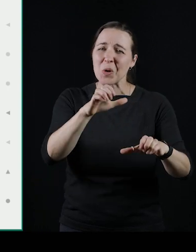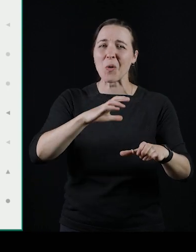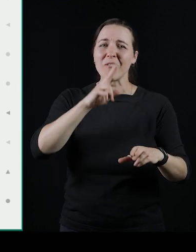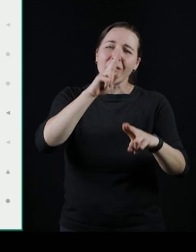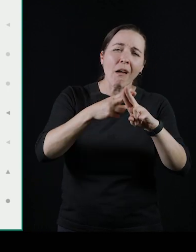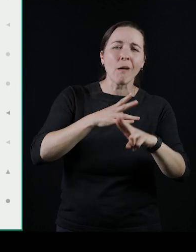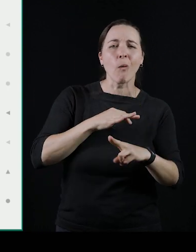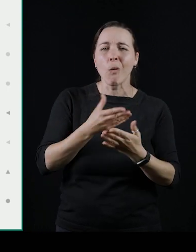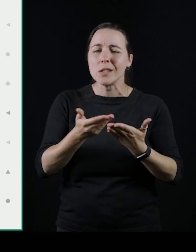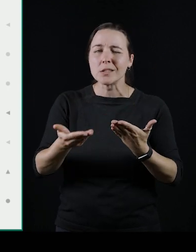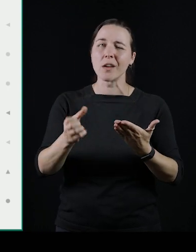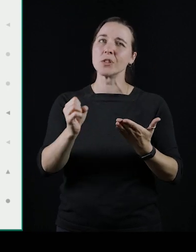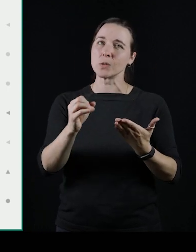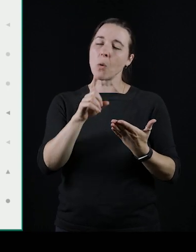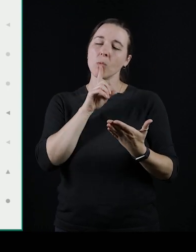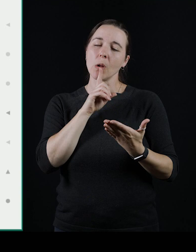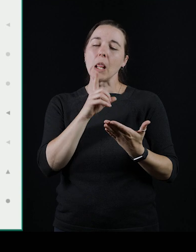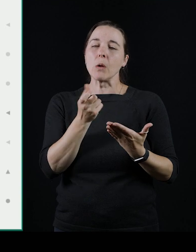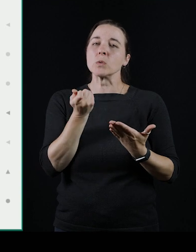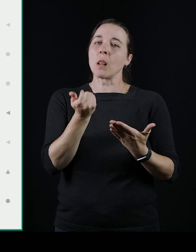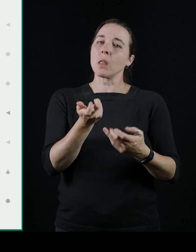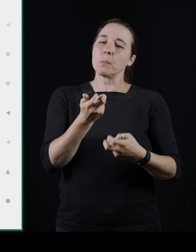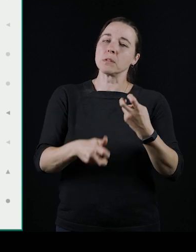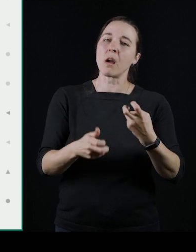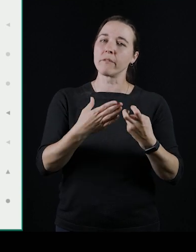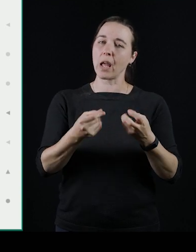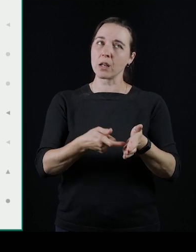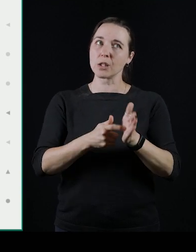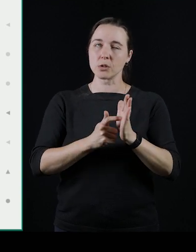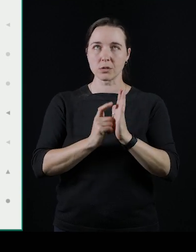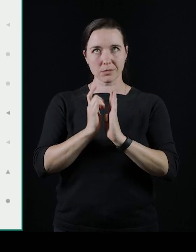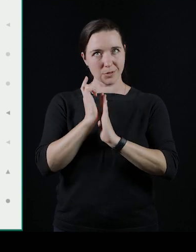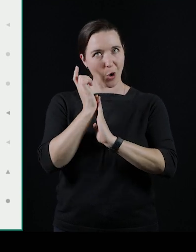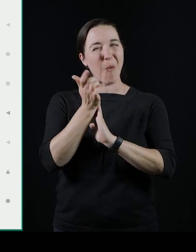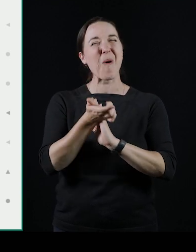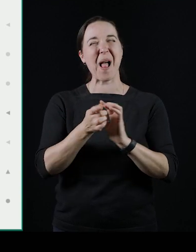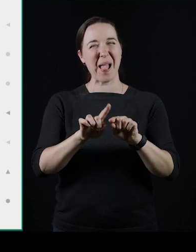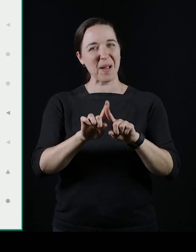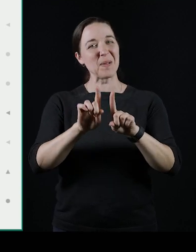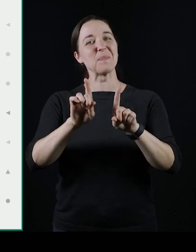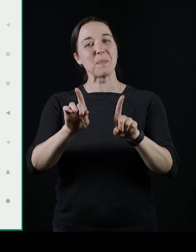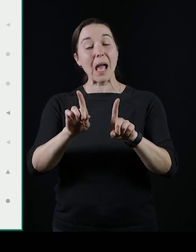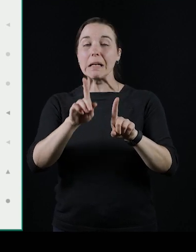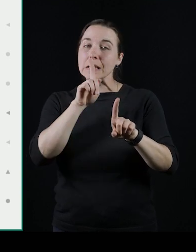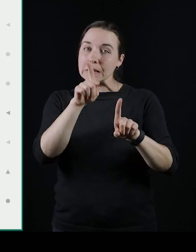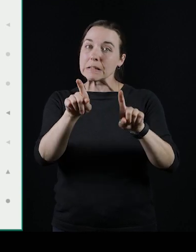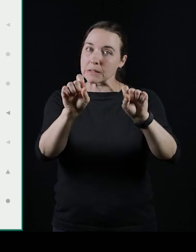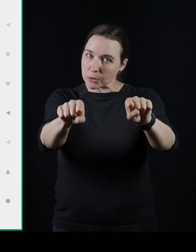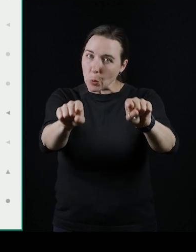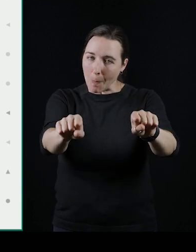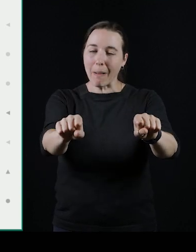It was a little bit tough and it took a while but it's very much doable